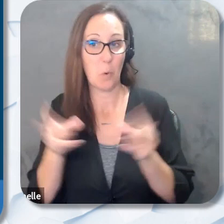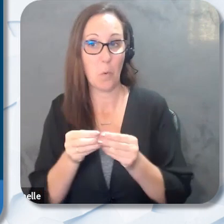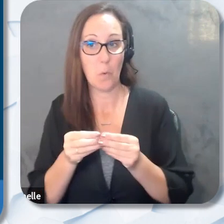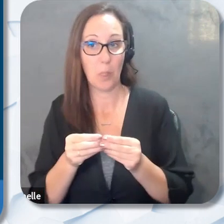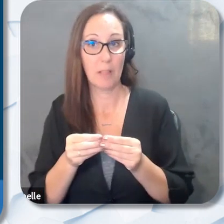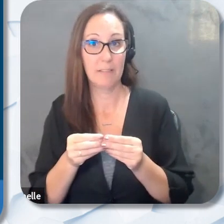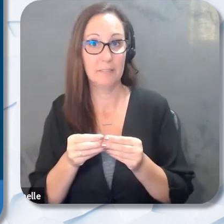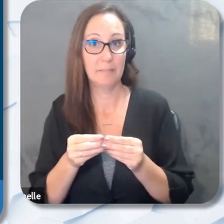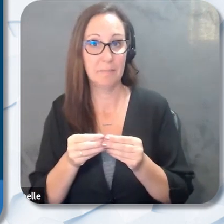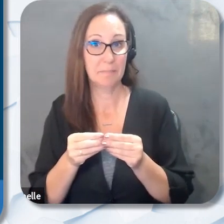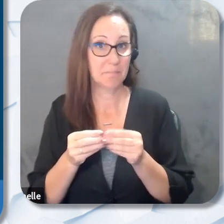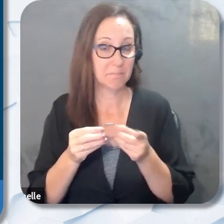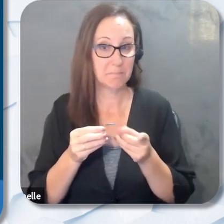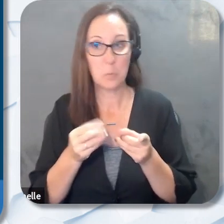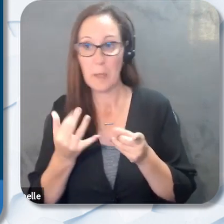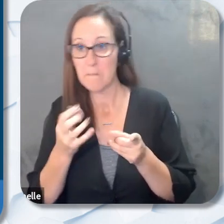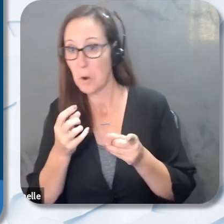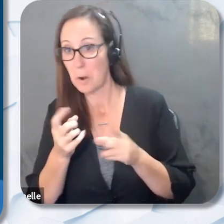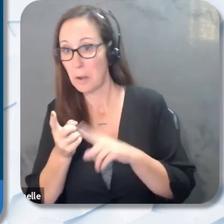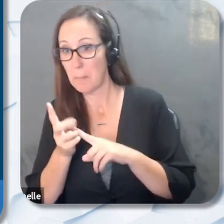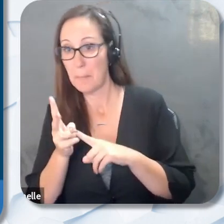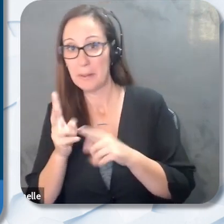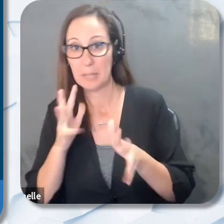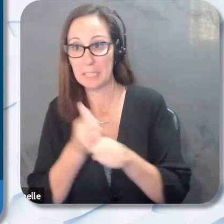of you a minute or two to catch up and then we'll be able to share their responses.